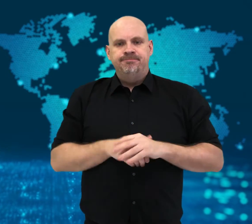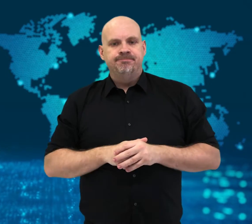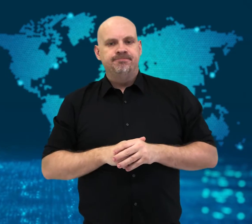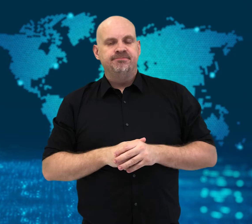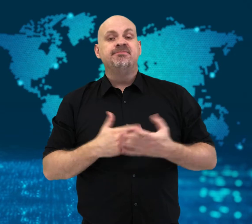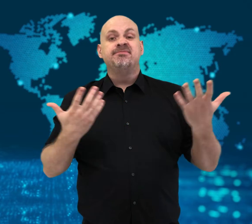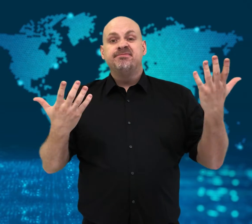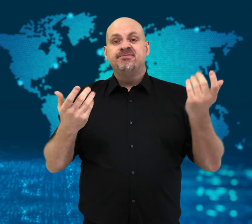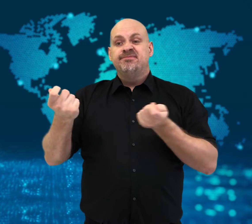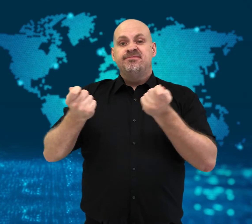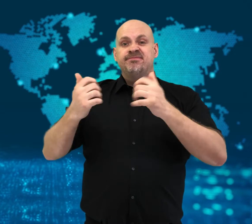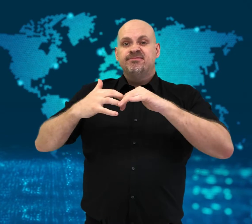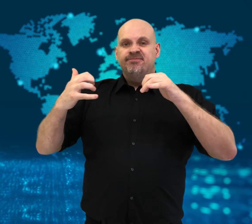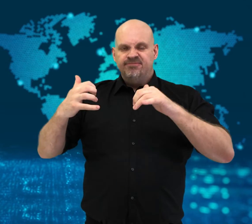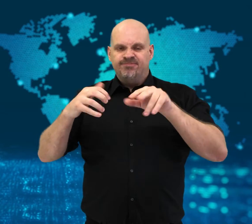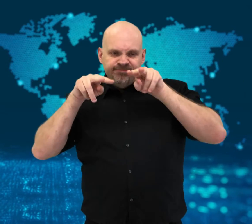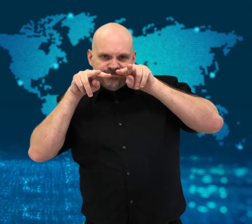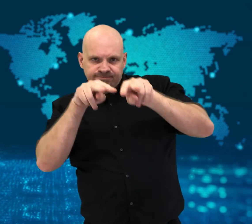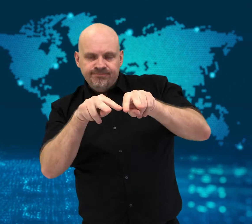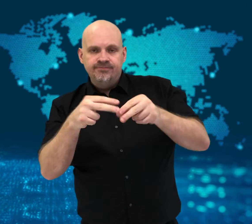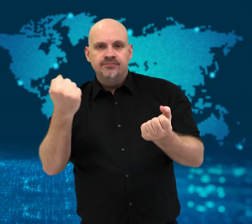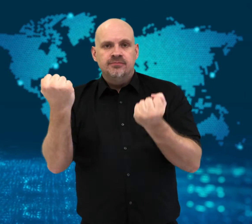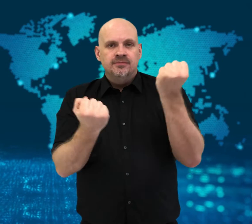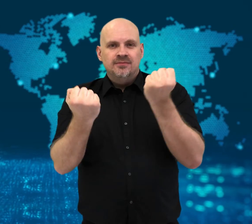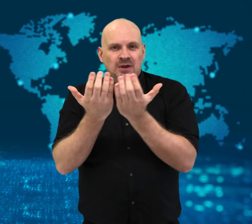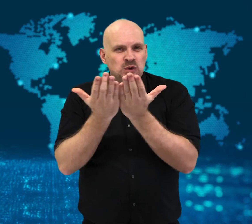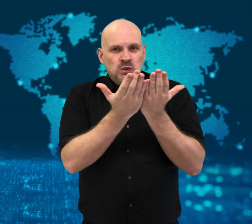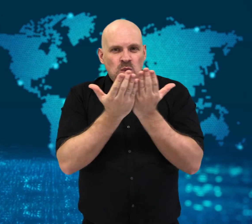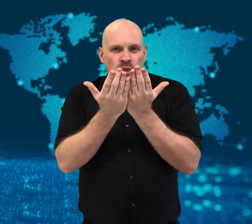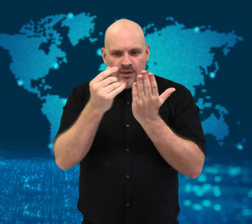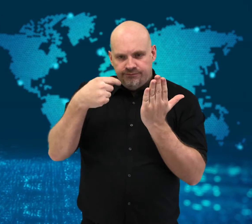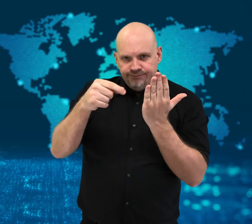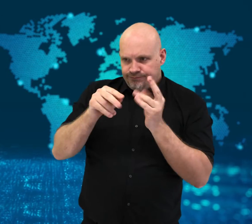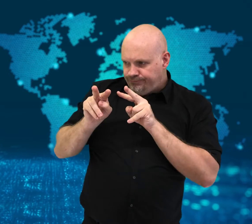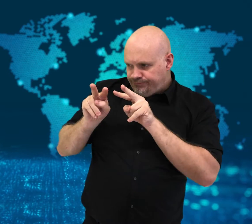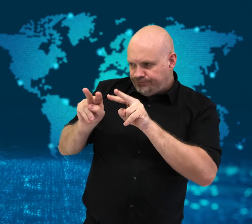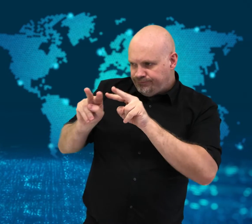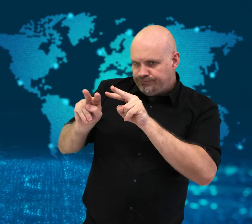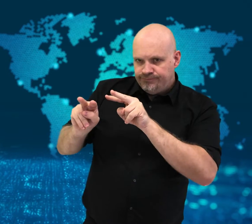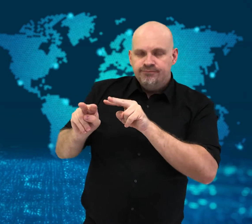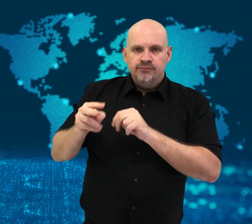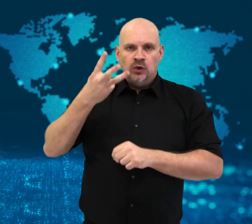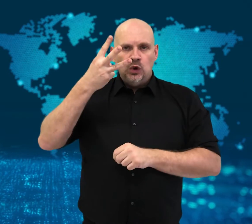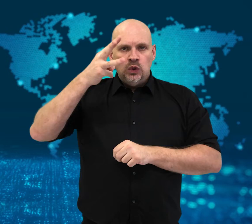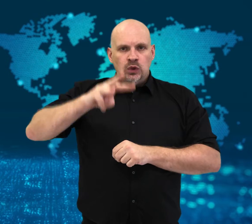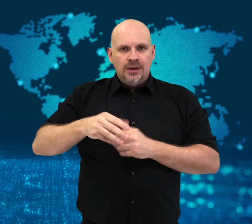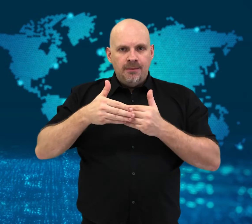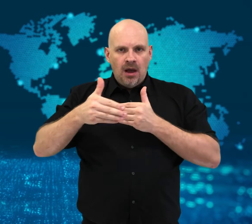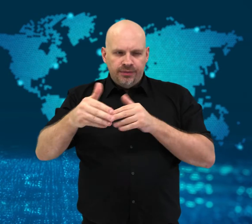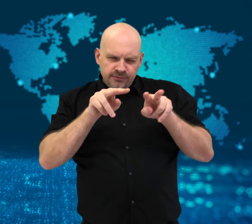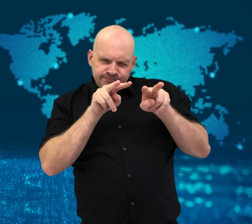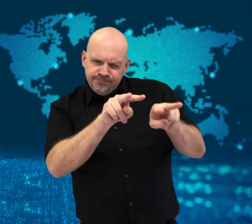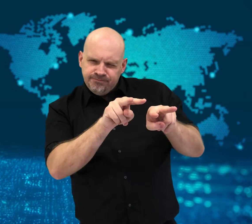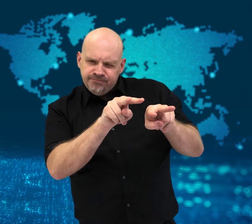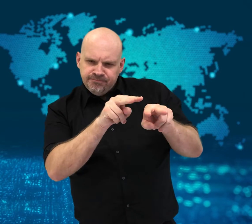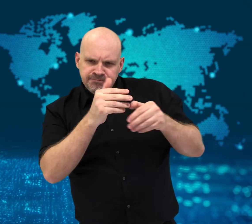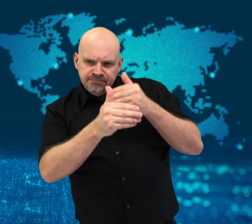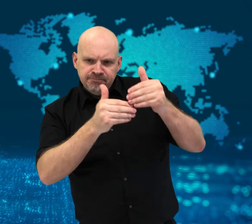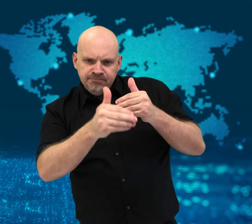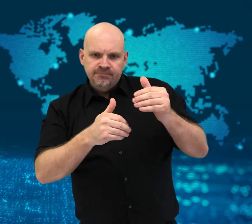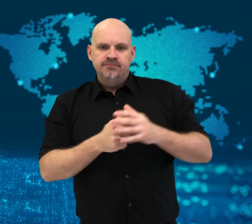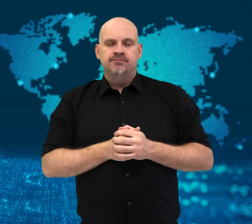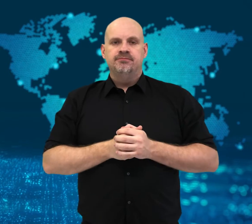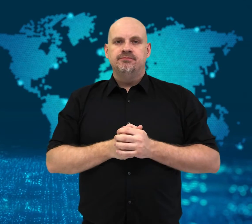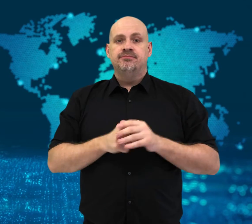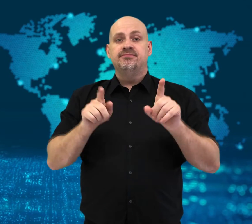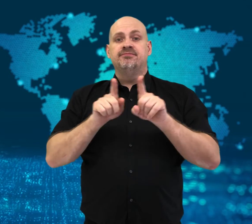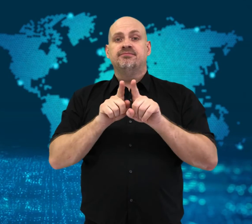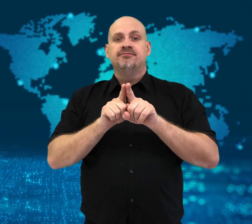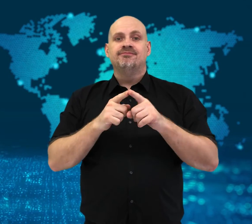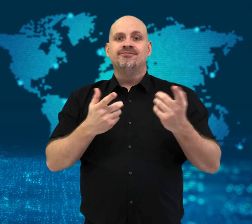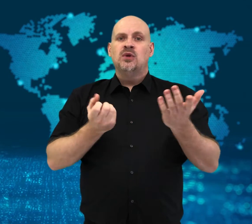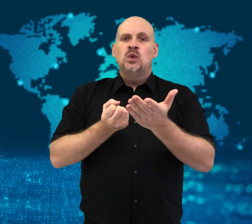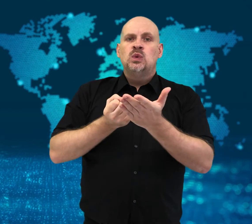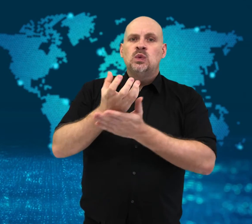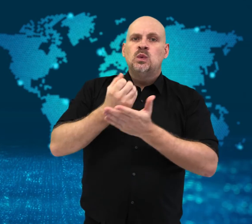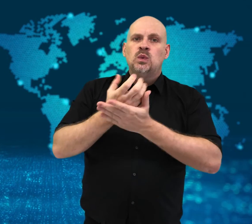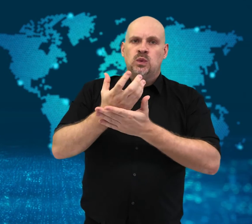Authorities will examine driving tests for the next three months.